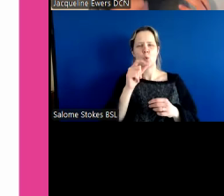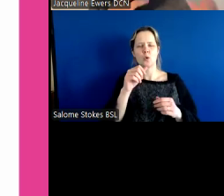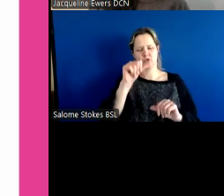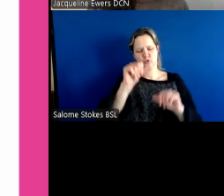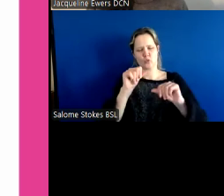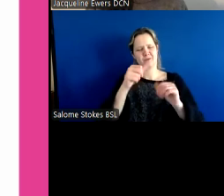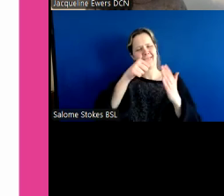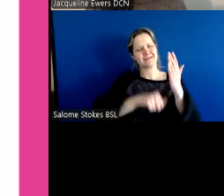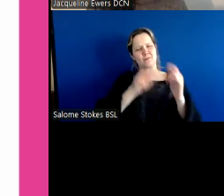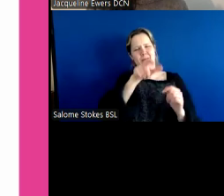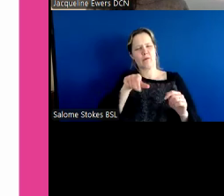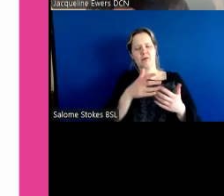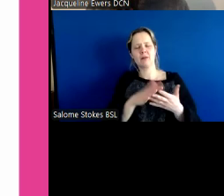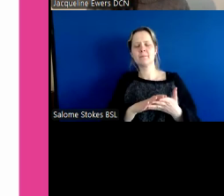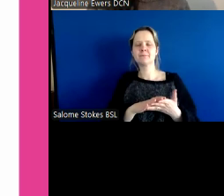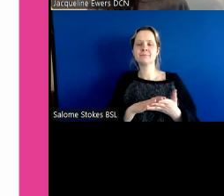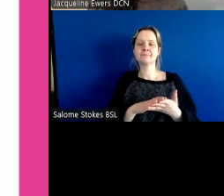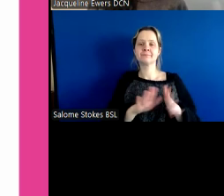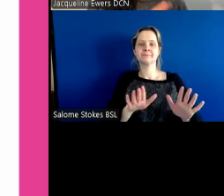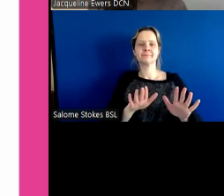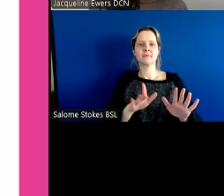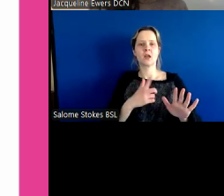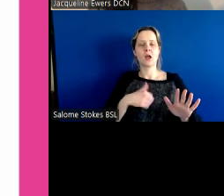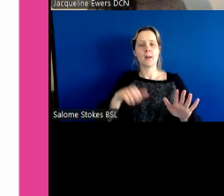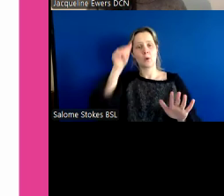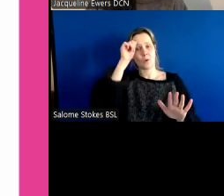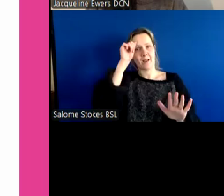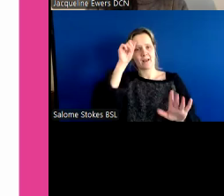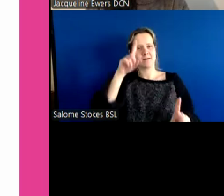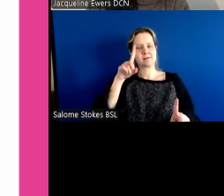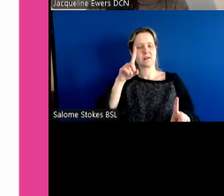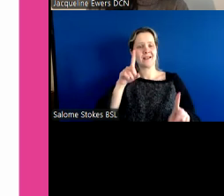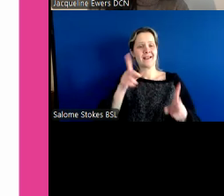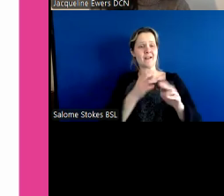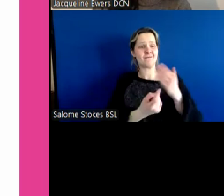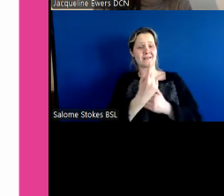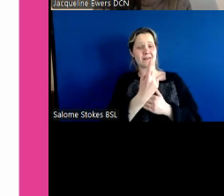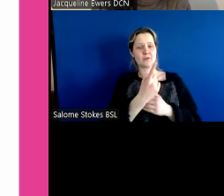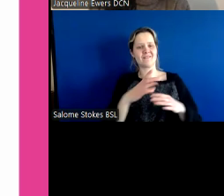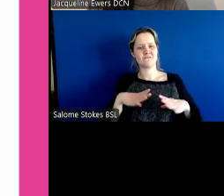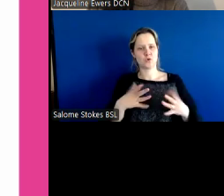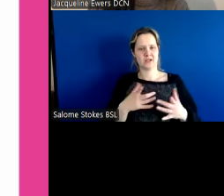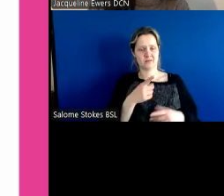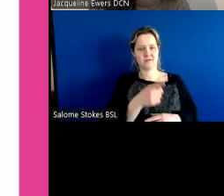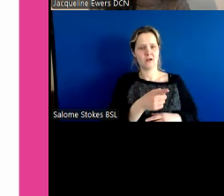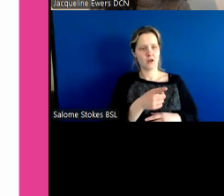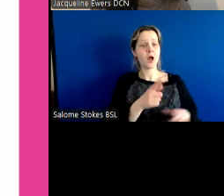I just am aware that as free events, doesn't necessarily mean that you can't collect contact data.